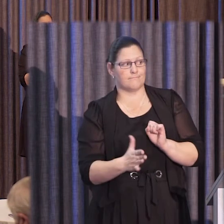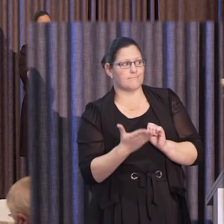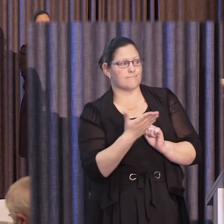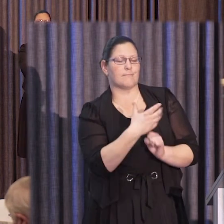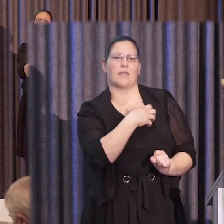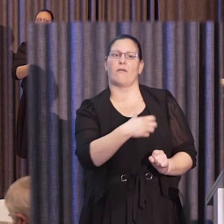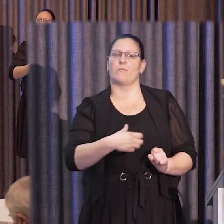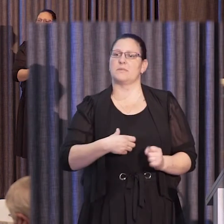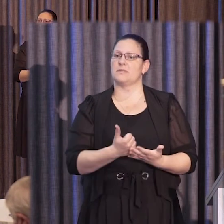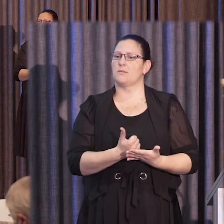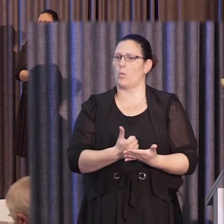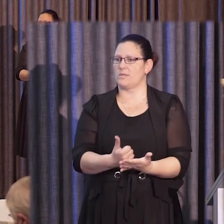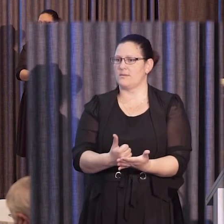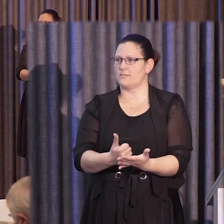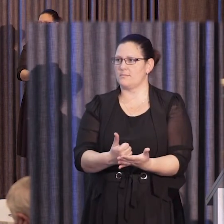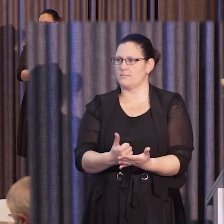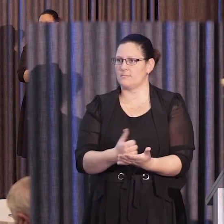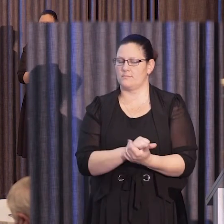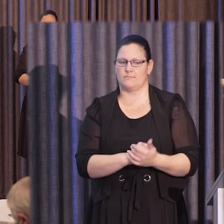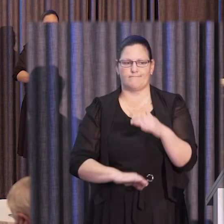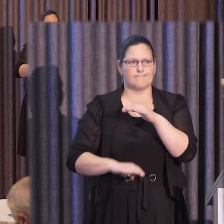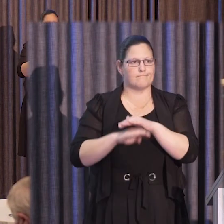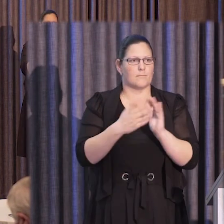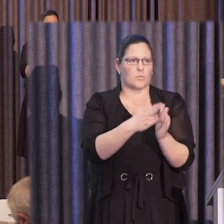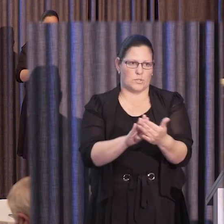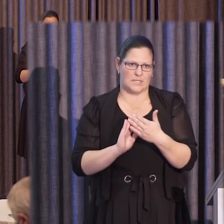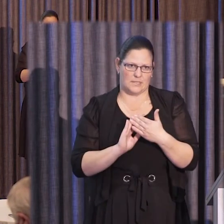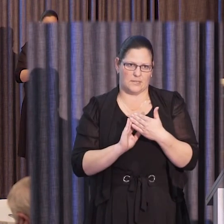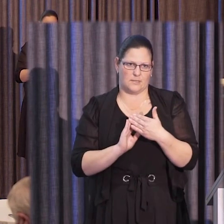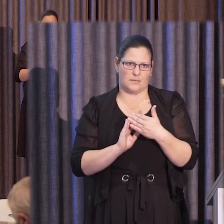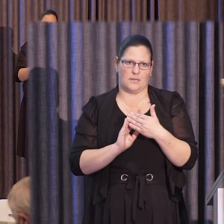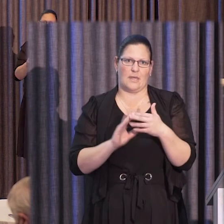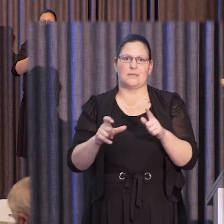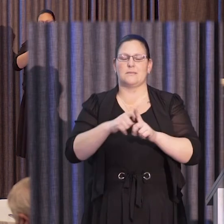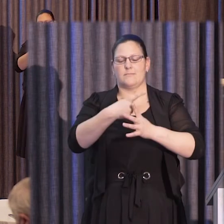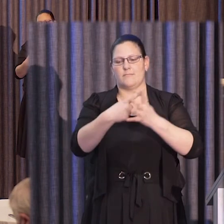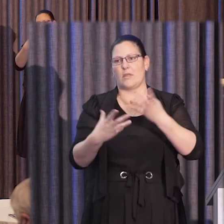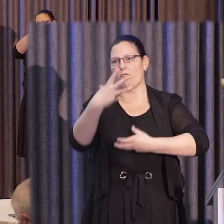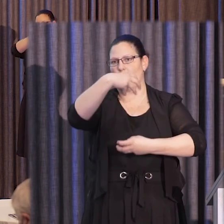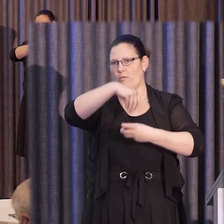that state government's behind the whole of the community with disability being part of that. That's where we wanna be.